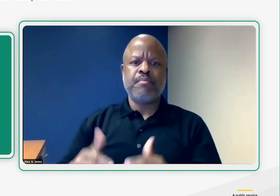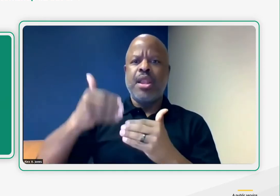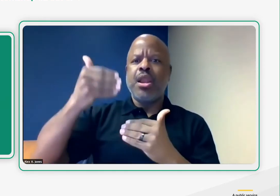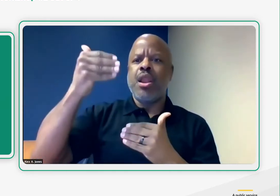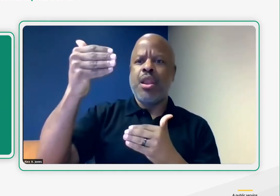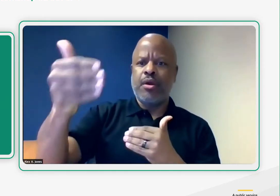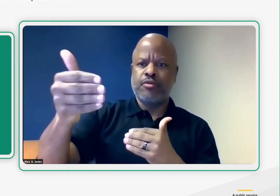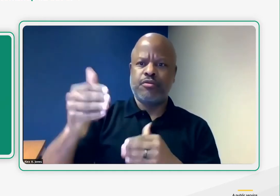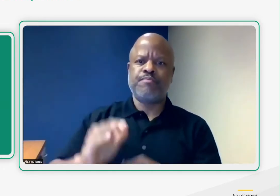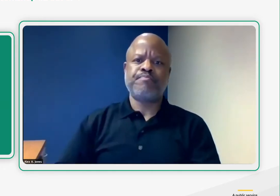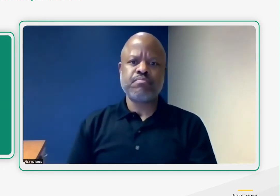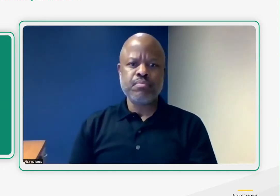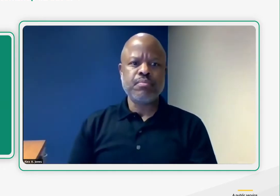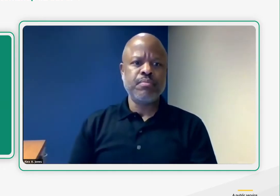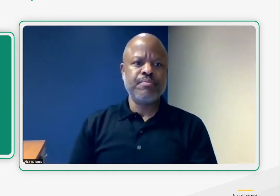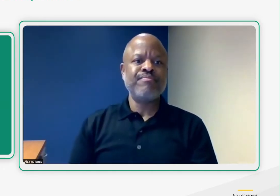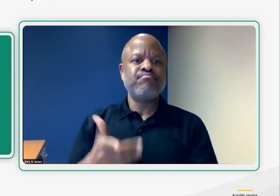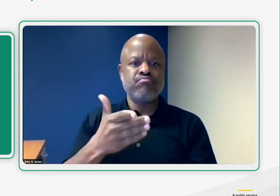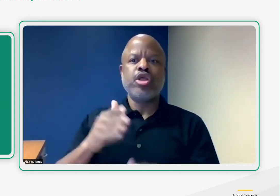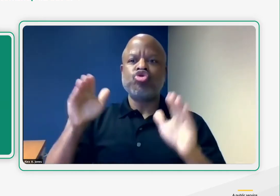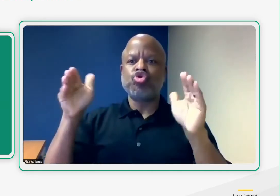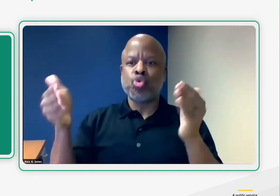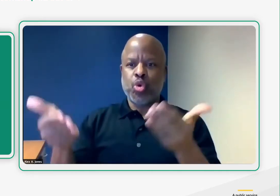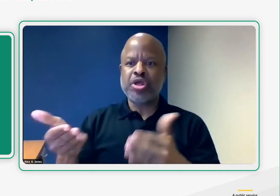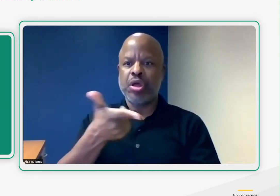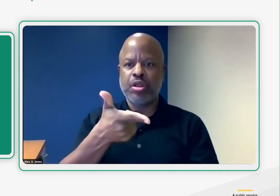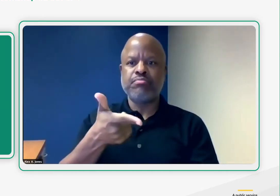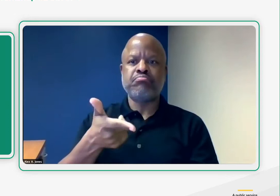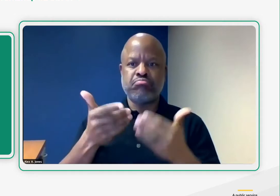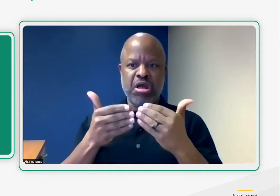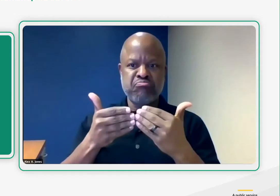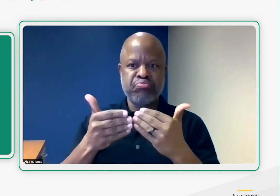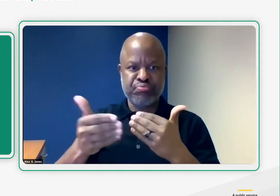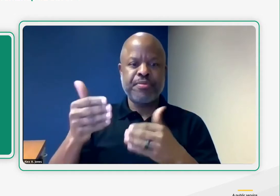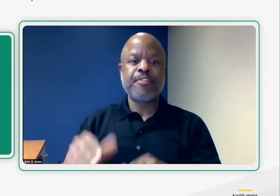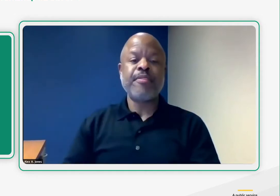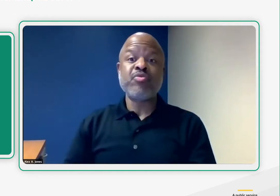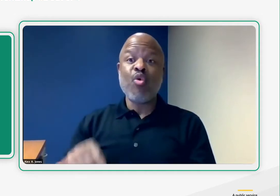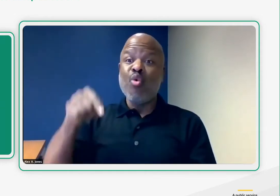So, thank you to Wells Fargo Foundation. Now, we’ll begin with introductions.